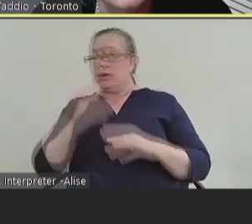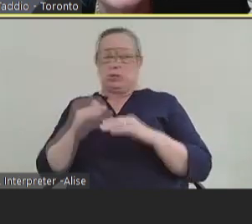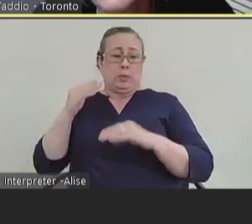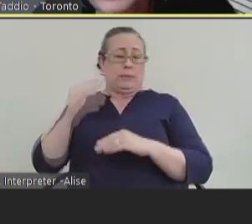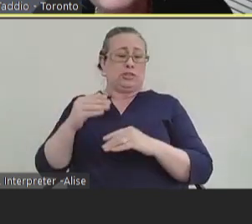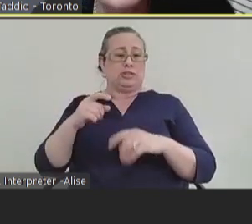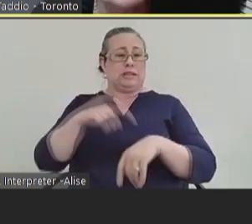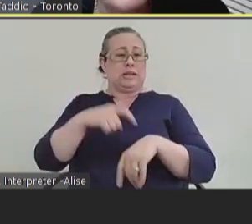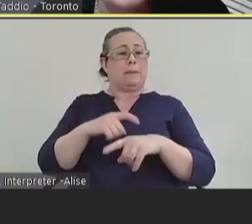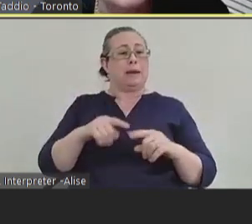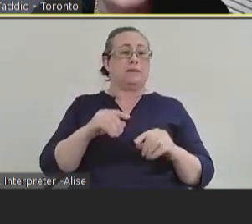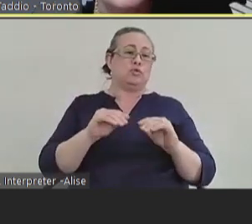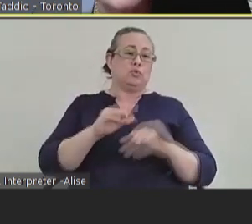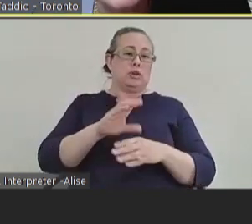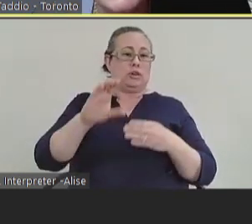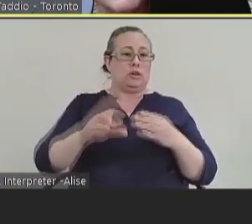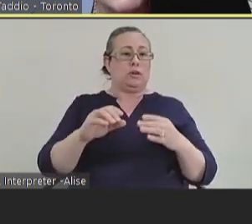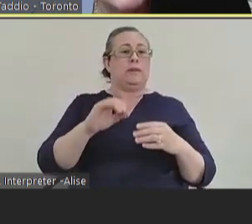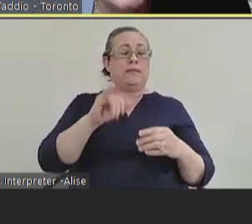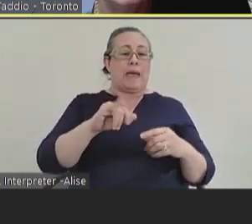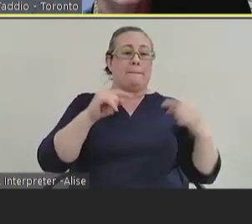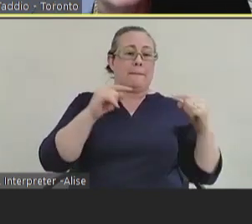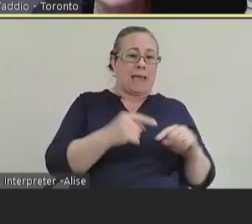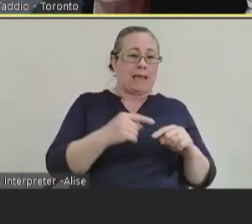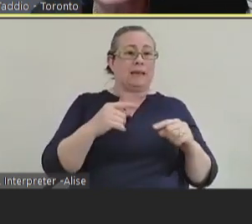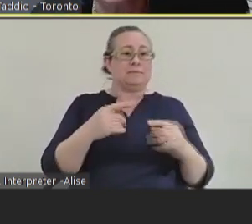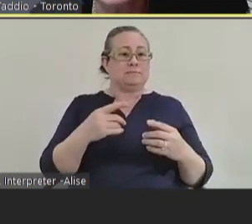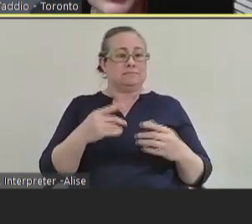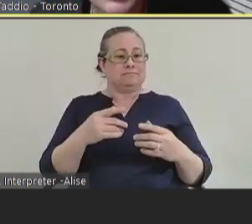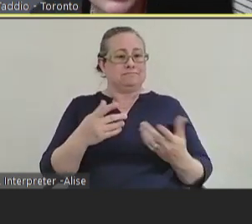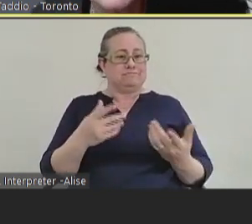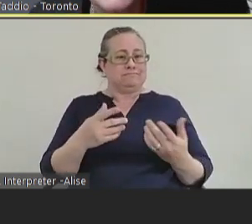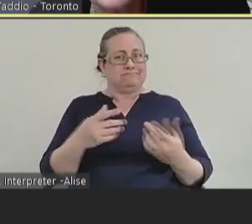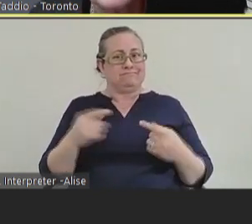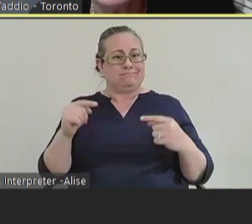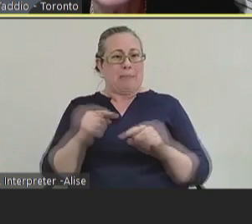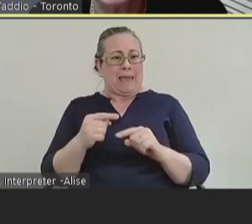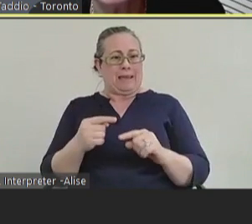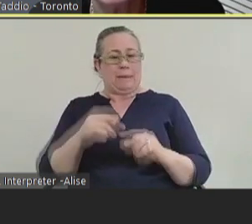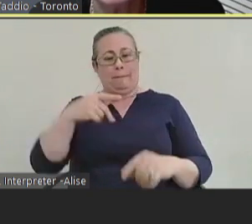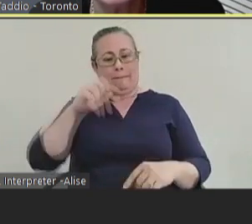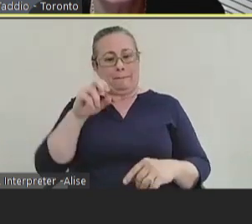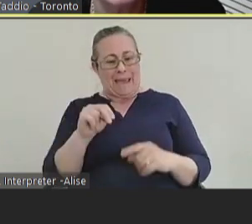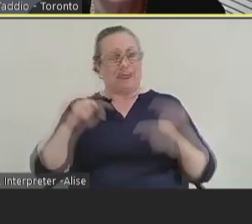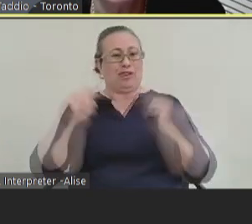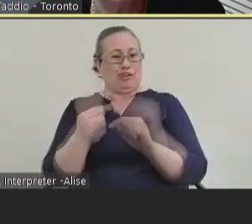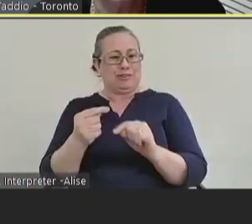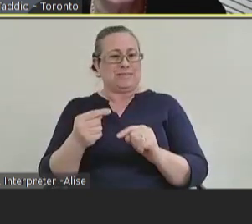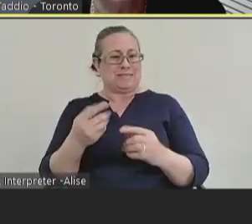with the obvious, pain hurts vaccination. We have a protocol to help people turn this evidence about